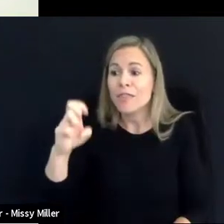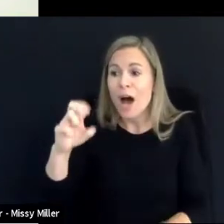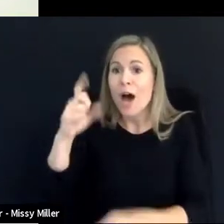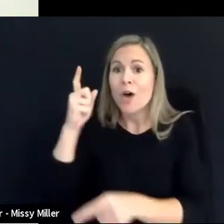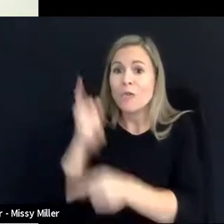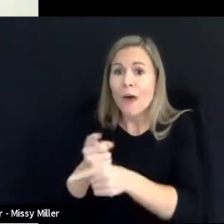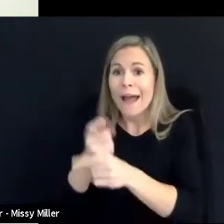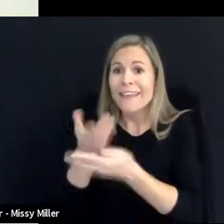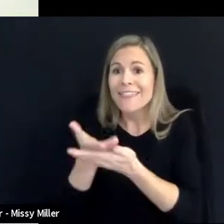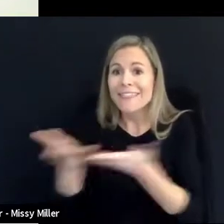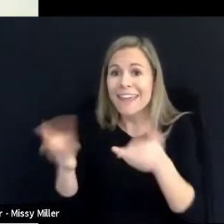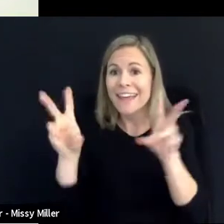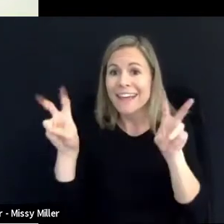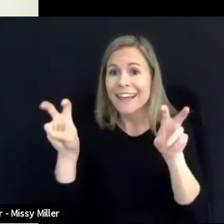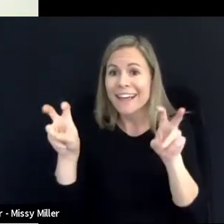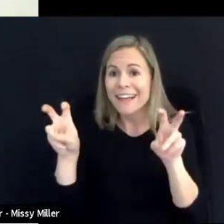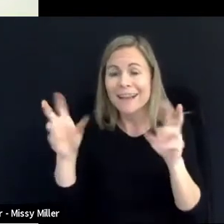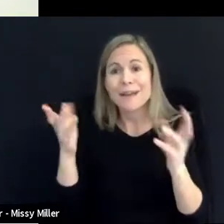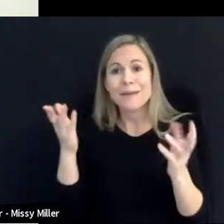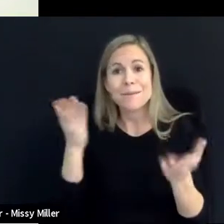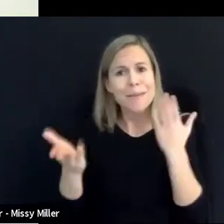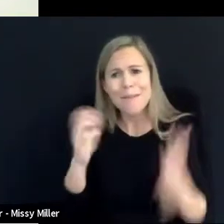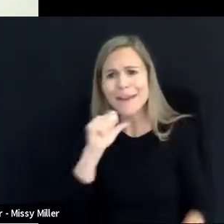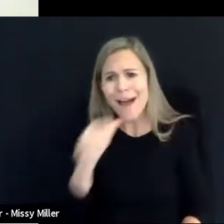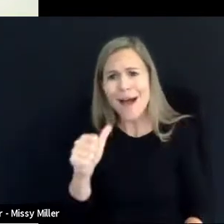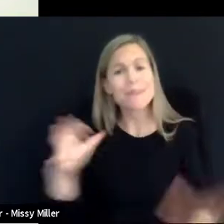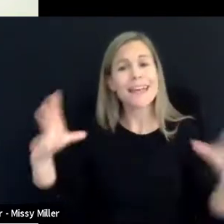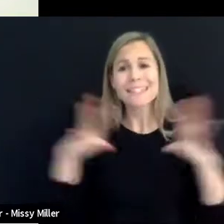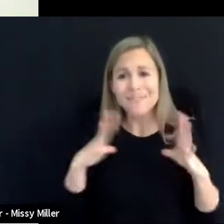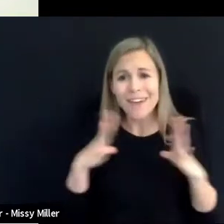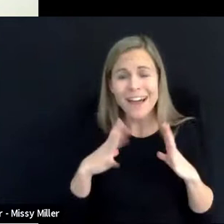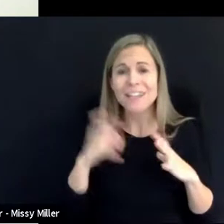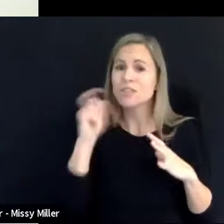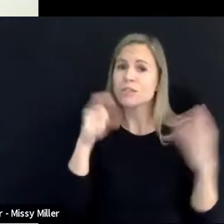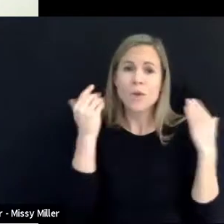You have to have chosen something and you might as well see it through.